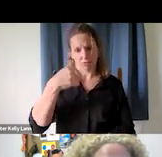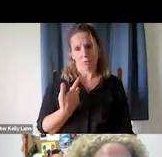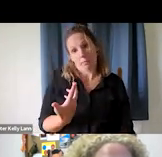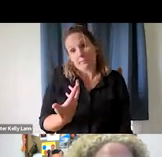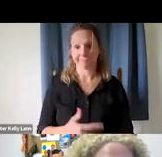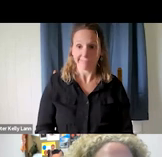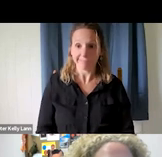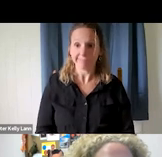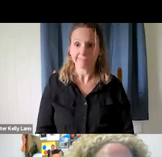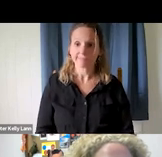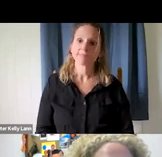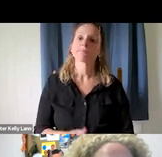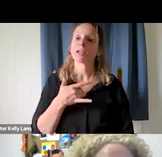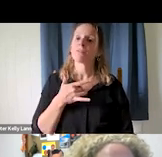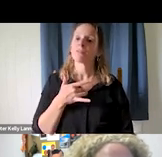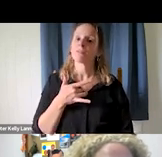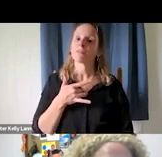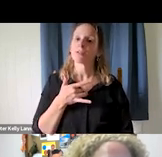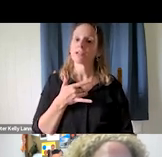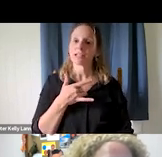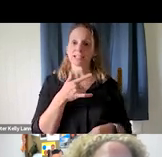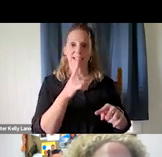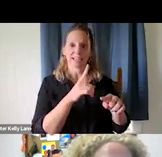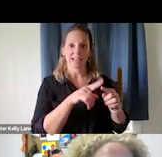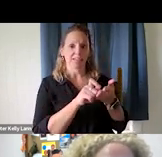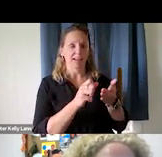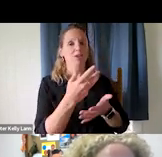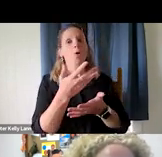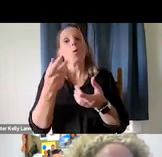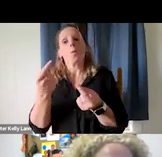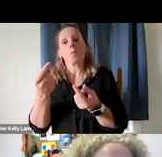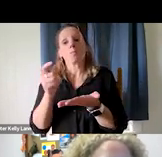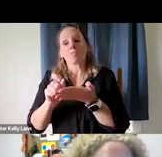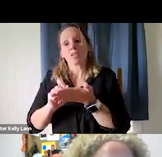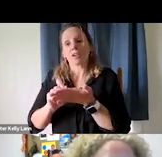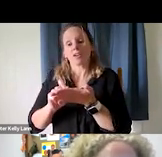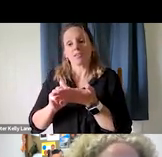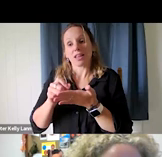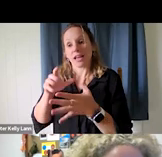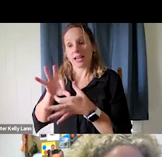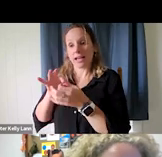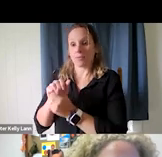You know, I feel that I can't write anything, so everything I write in an MSR is source-based.